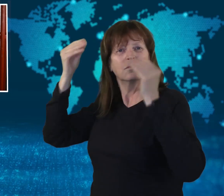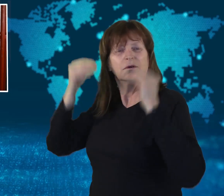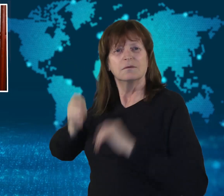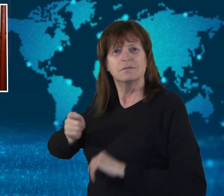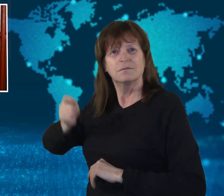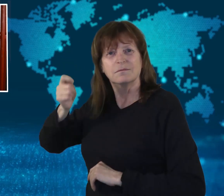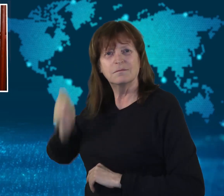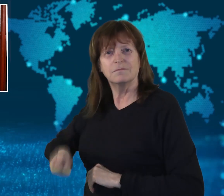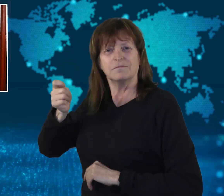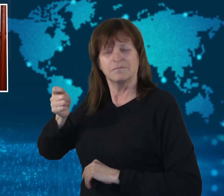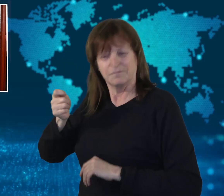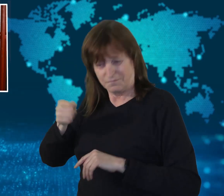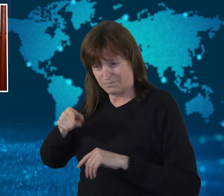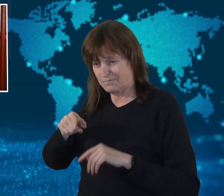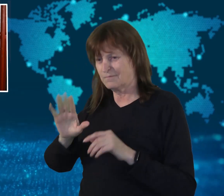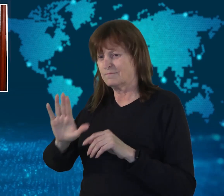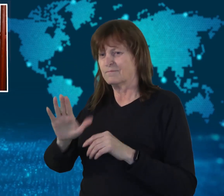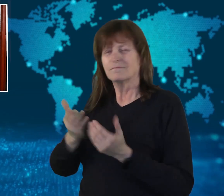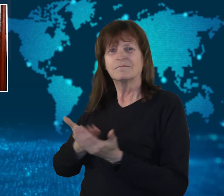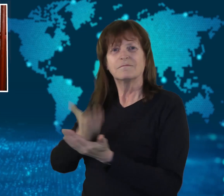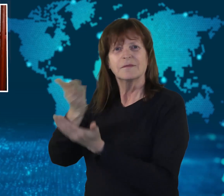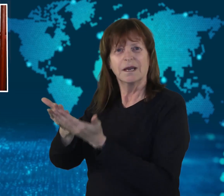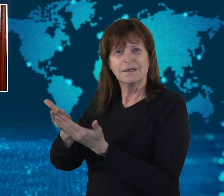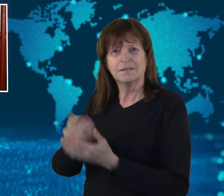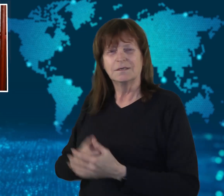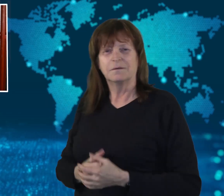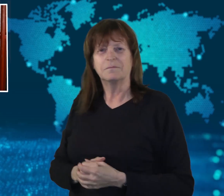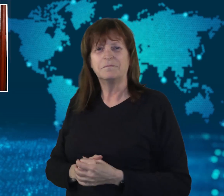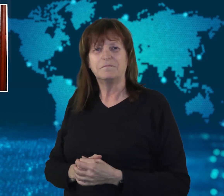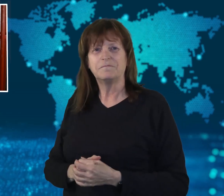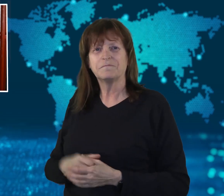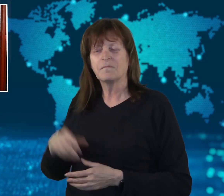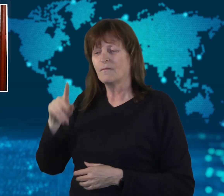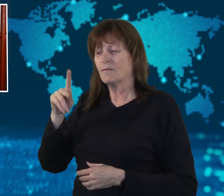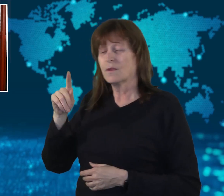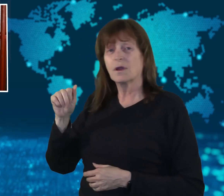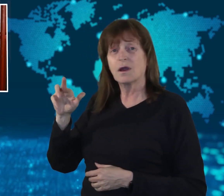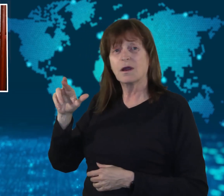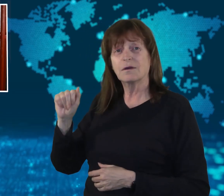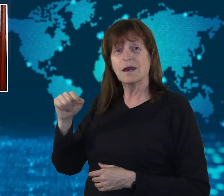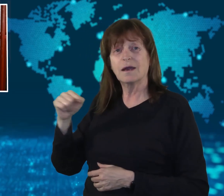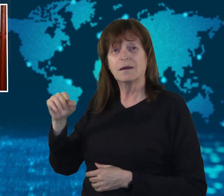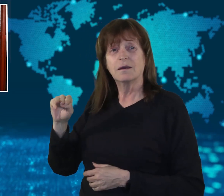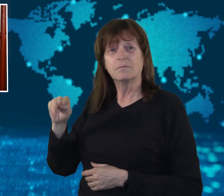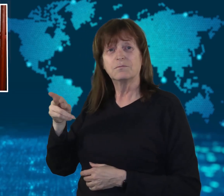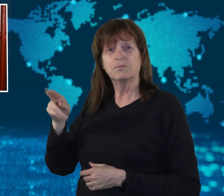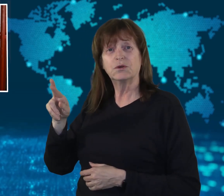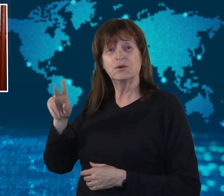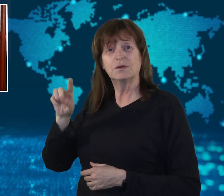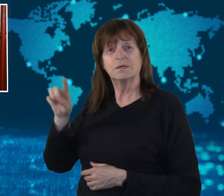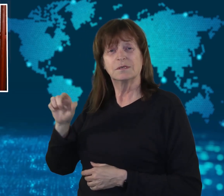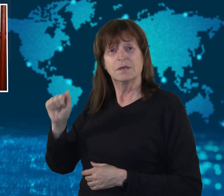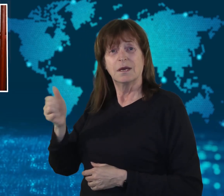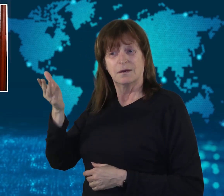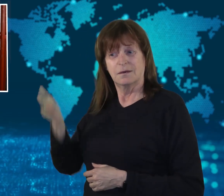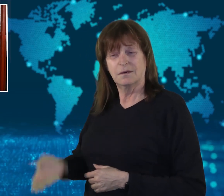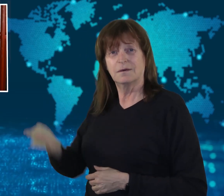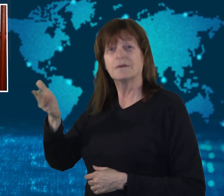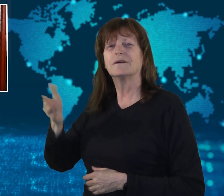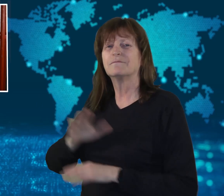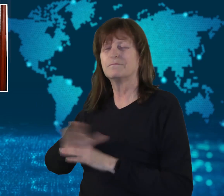the Russian judge that ruled on his case.